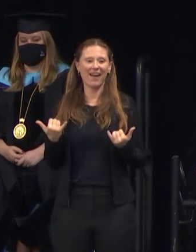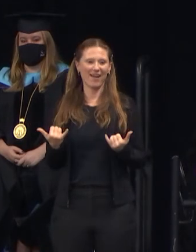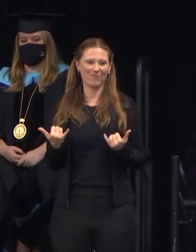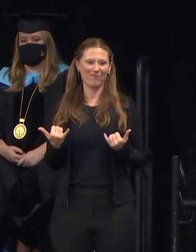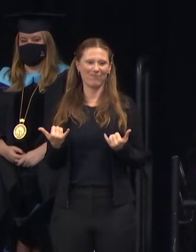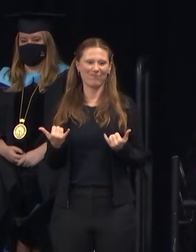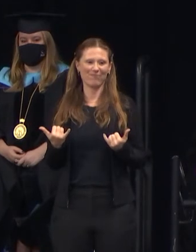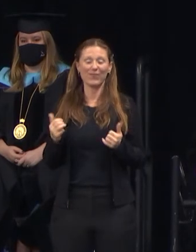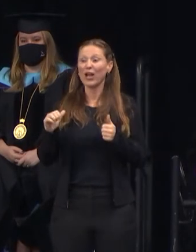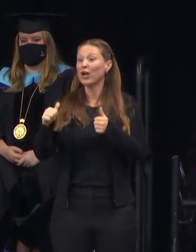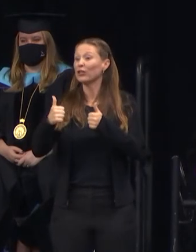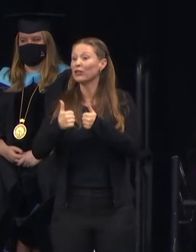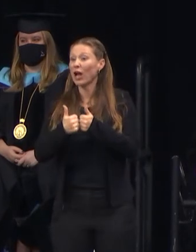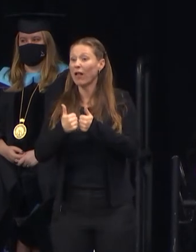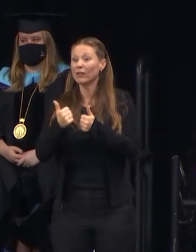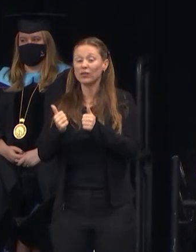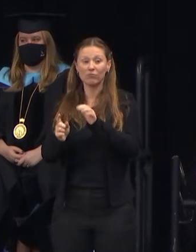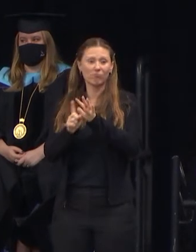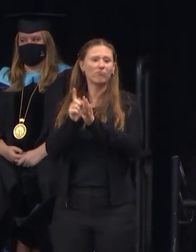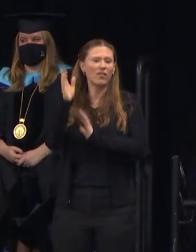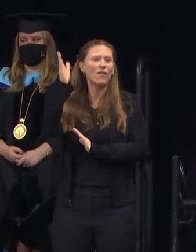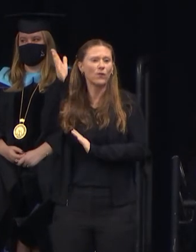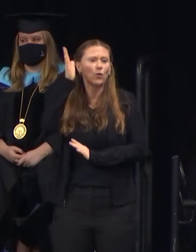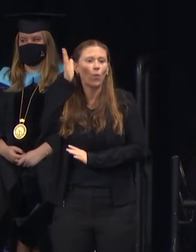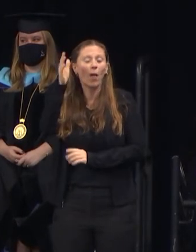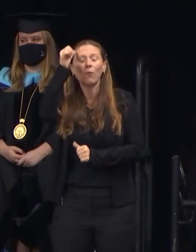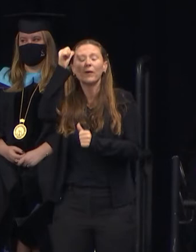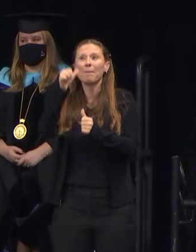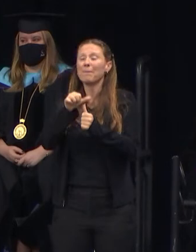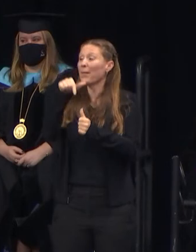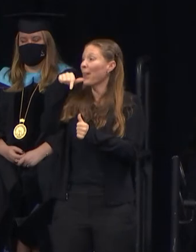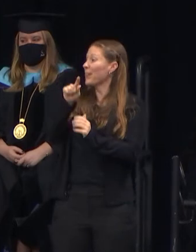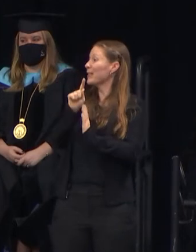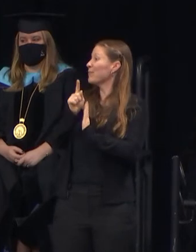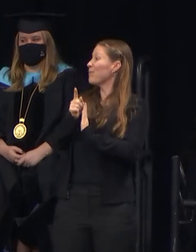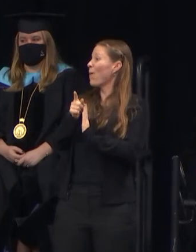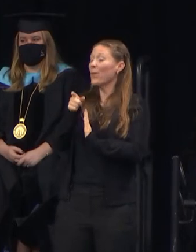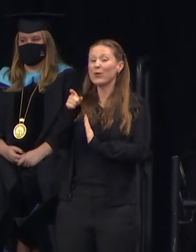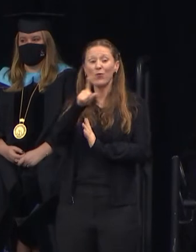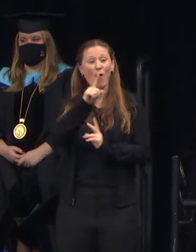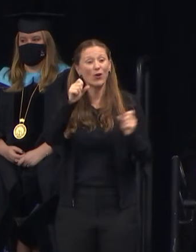When challenges come in the future, remember back to this moment and know that you are strong,